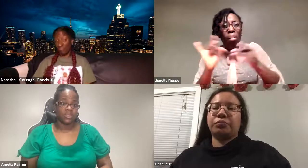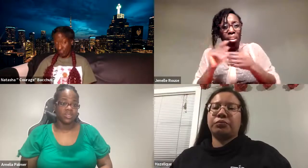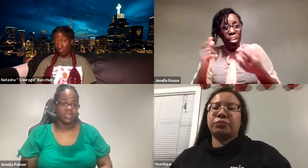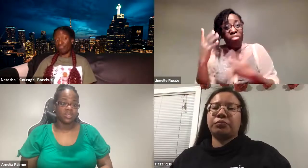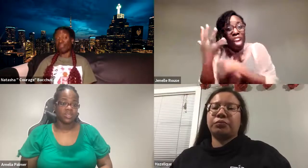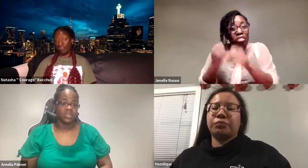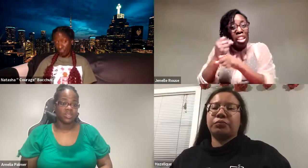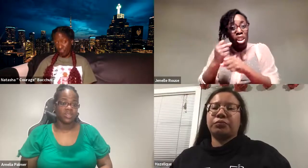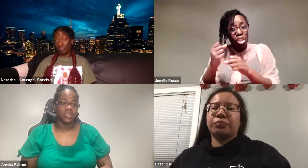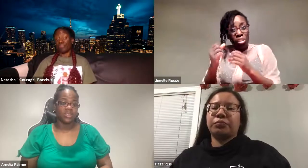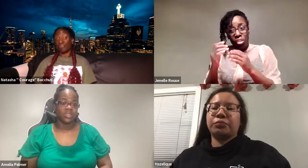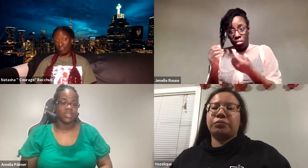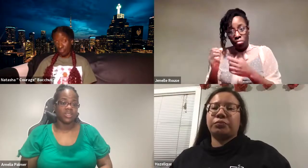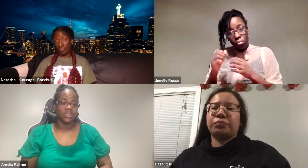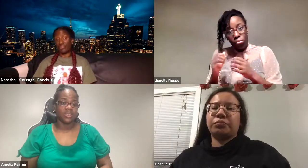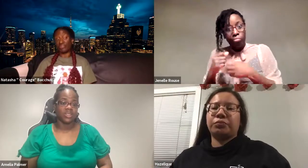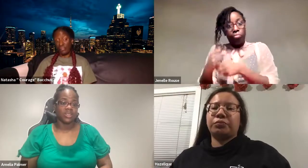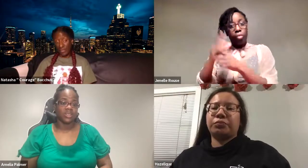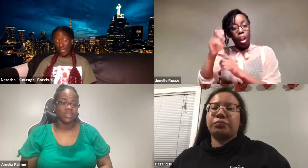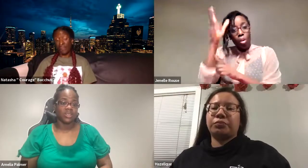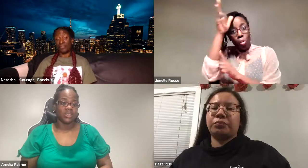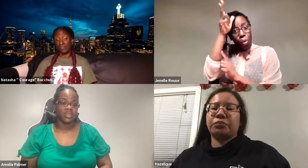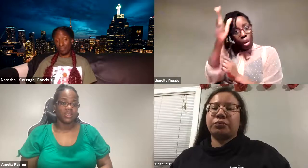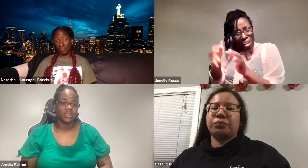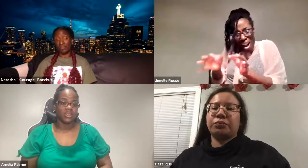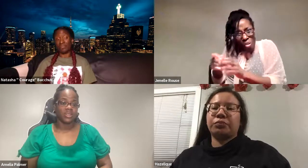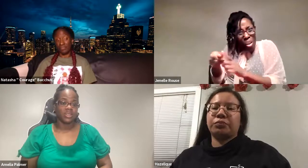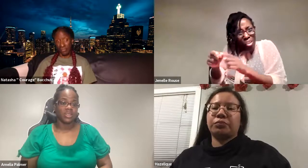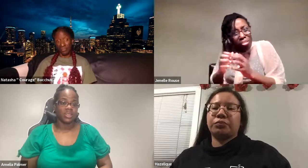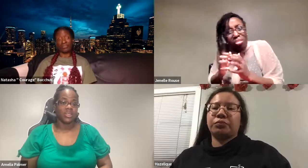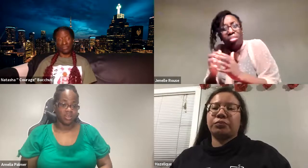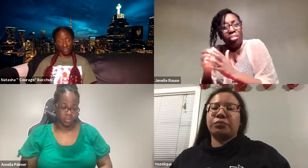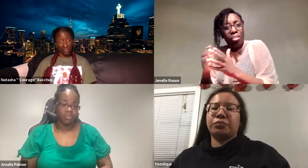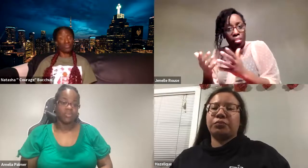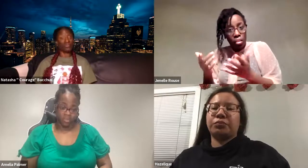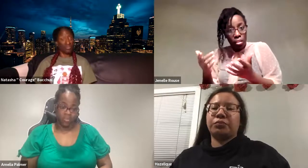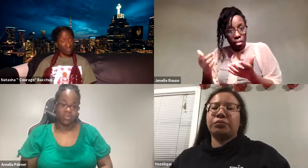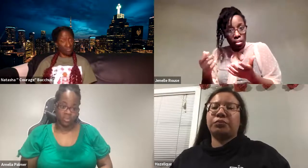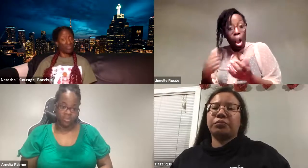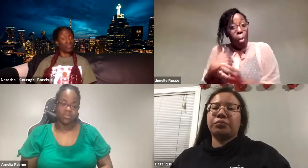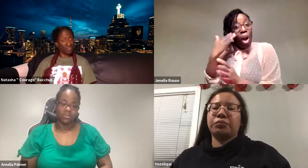long time, for years and years and years. for example Oneida language. there's been